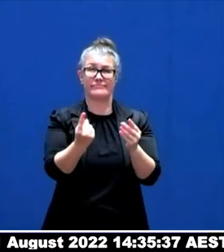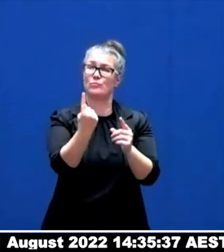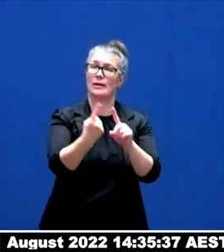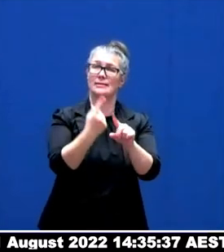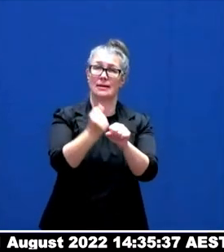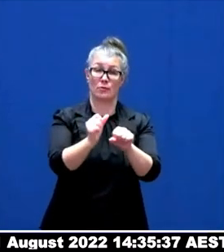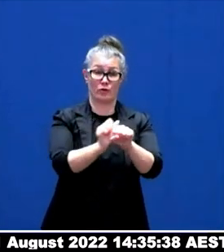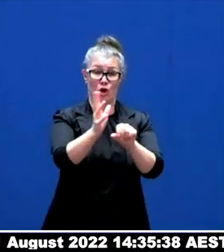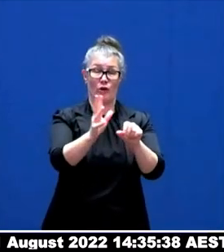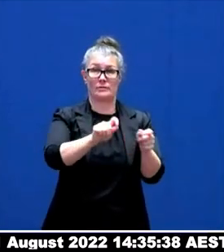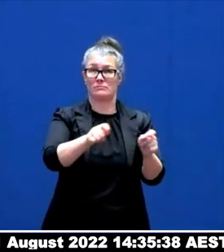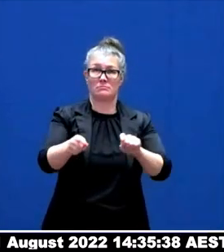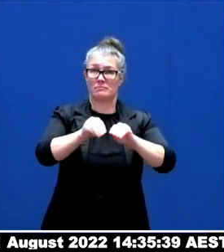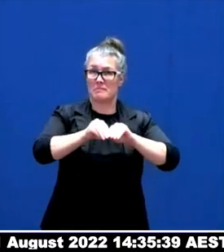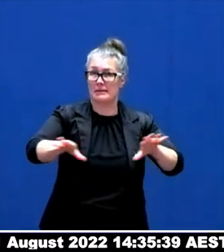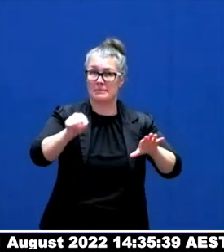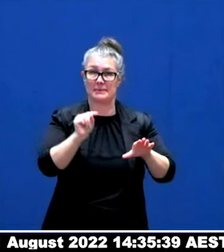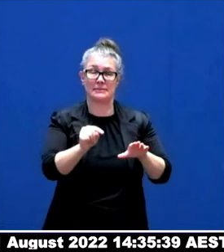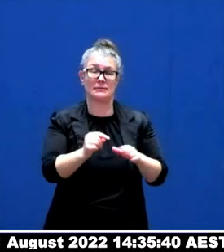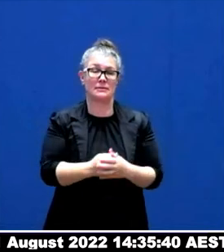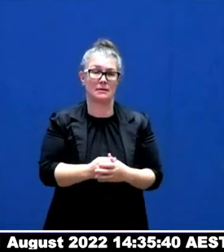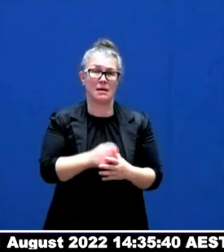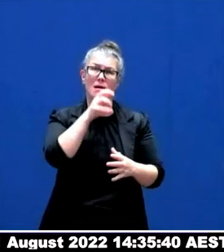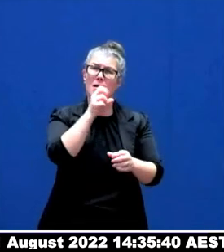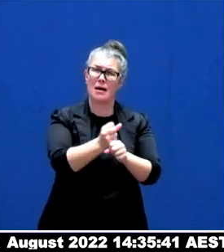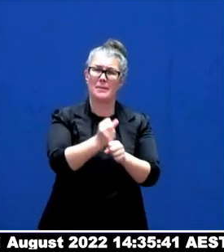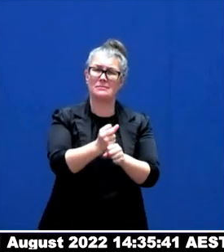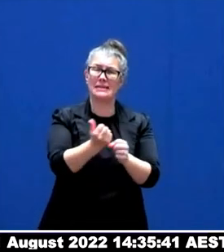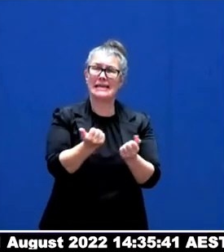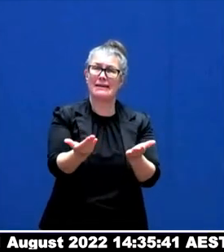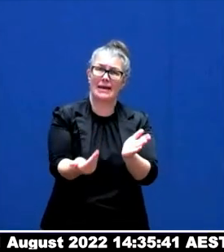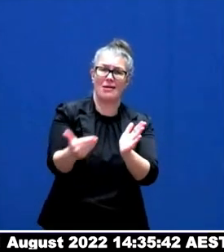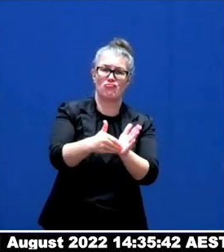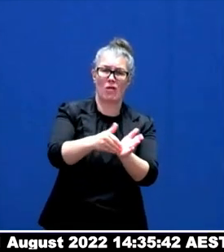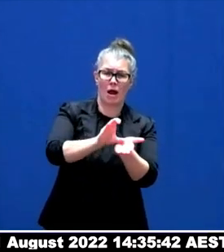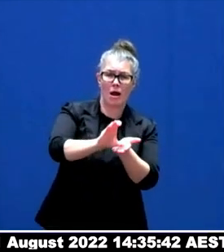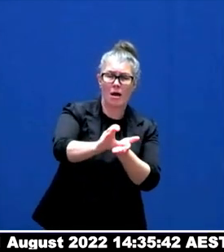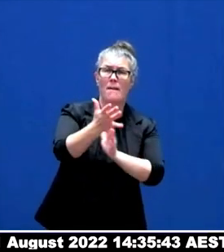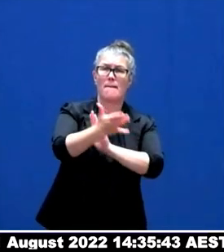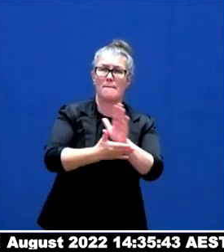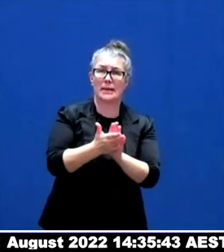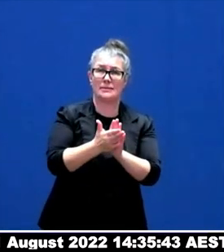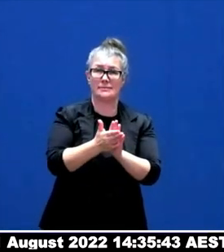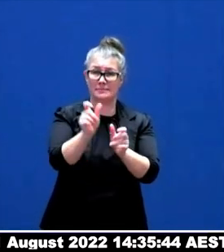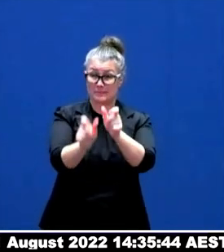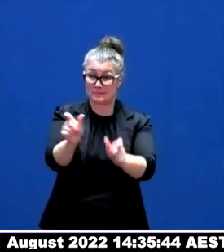The government made some allowances in regards to supports that participant could draw down on their plan from.